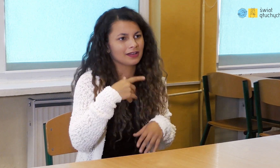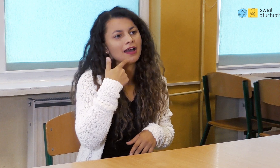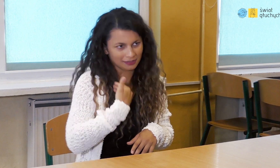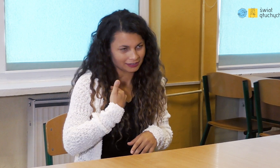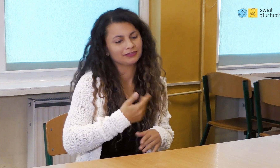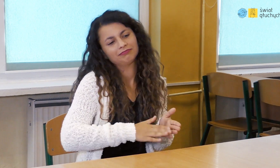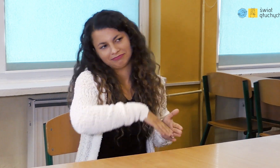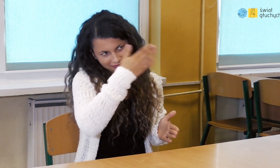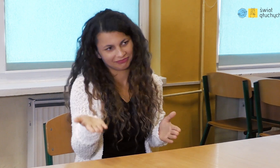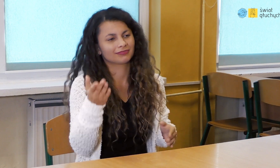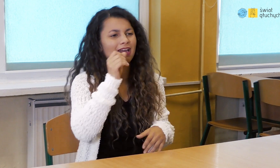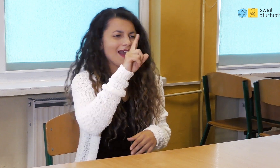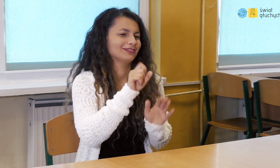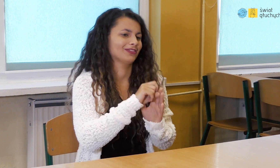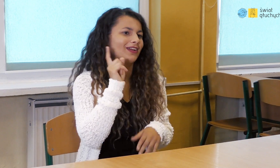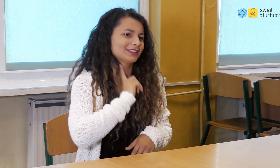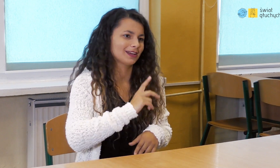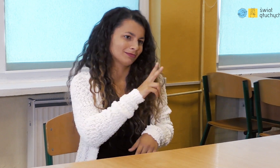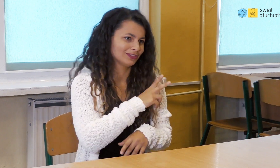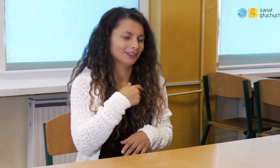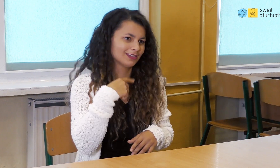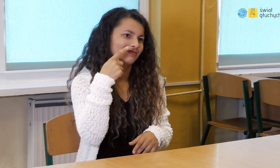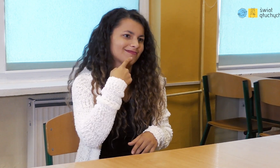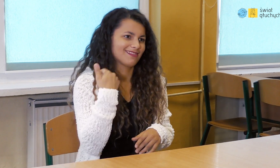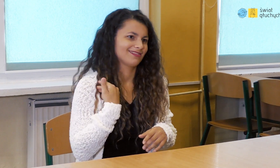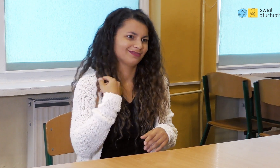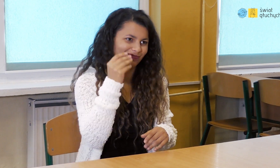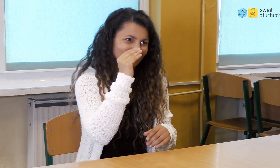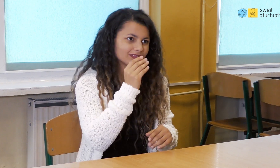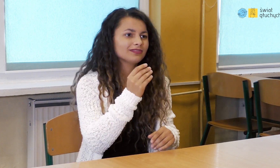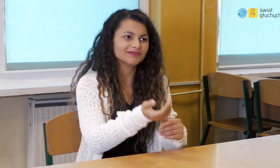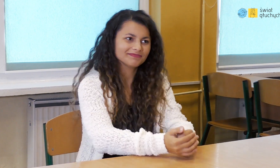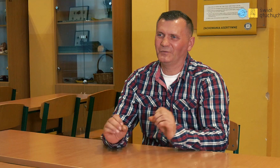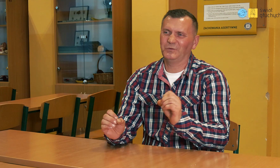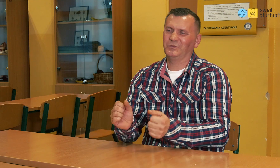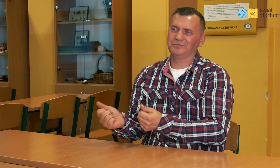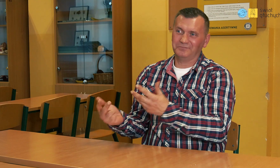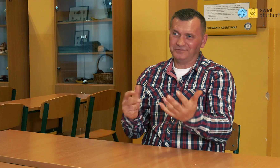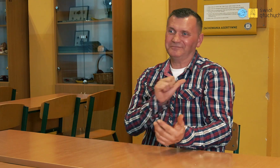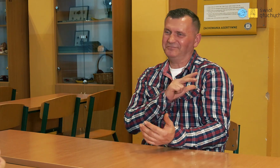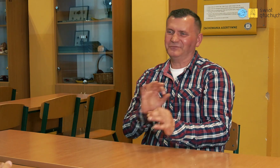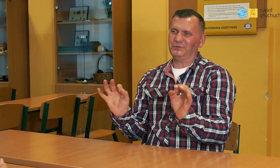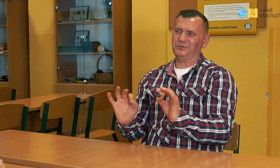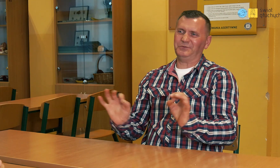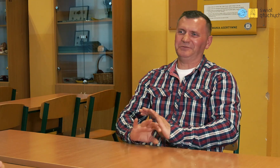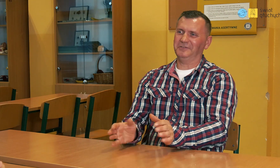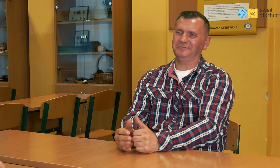Throughout all the years of school, we didn't have any language. It's interesting, when I was learning English and Polish,